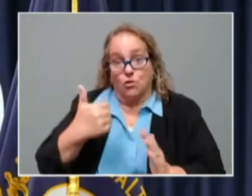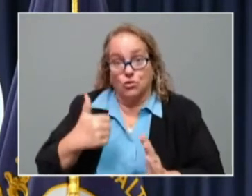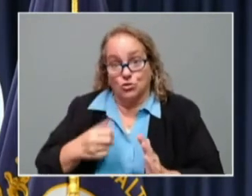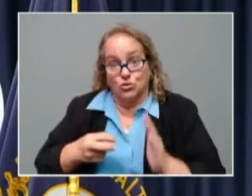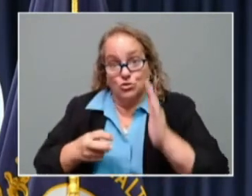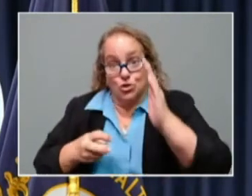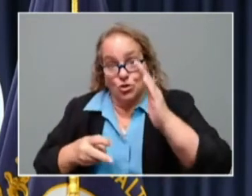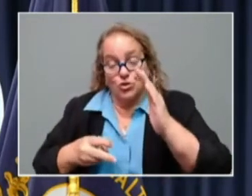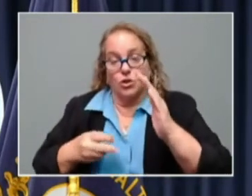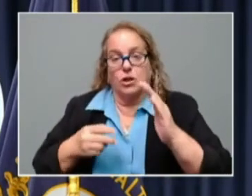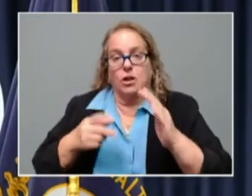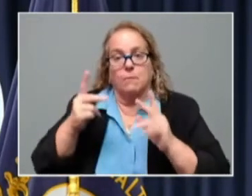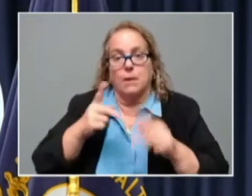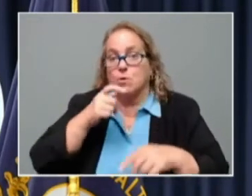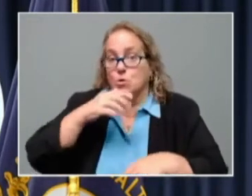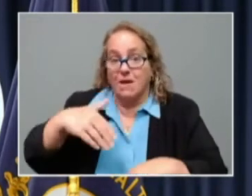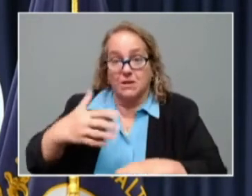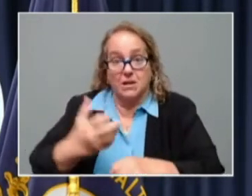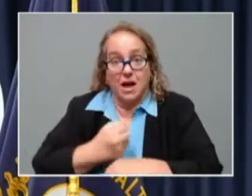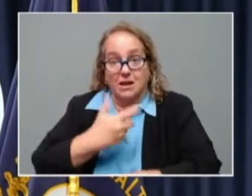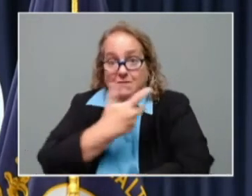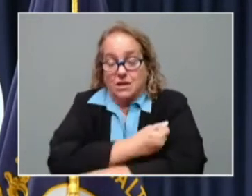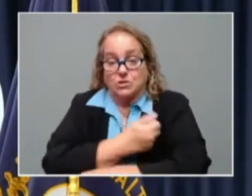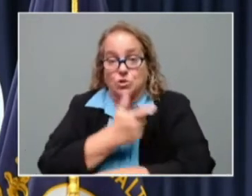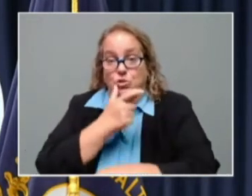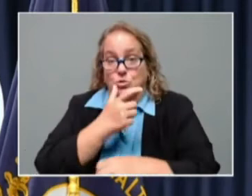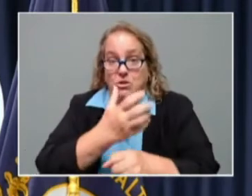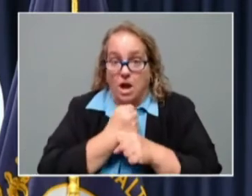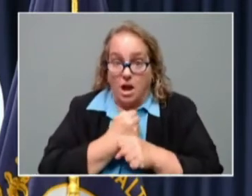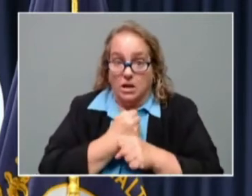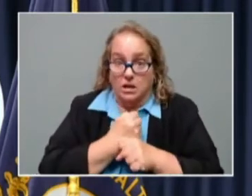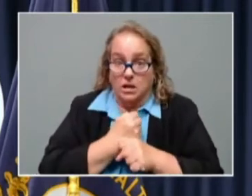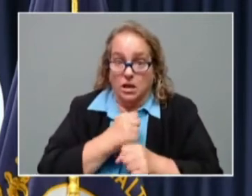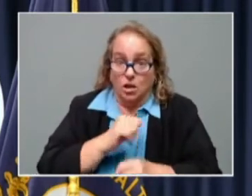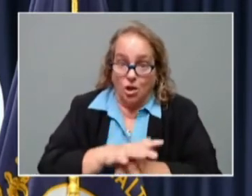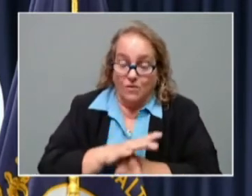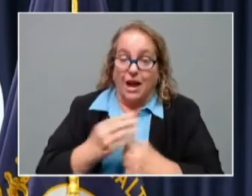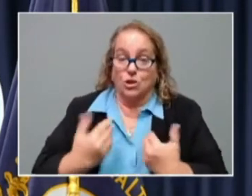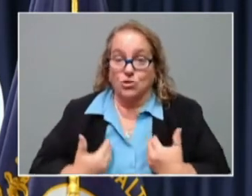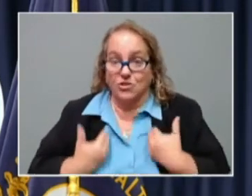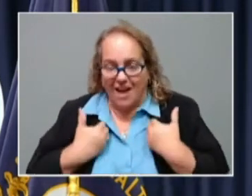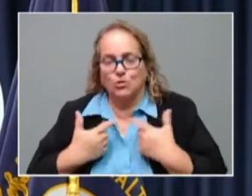got covid and survived uh to get vaccinated afterwards. Uh and so a